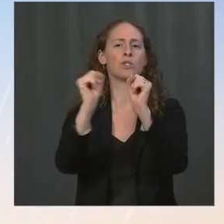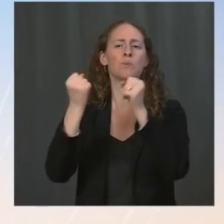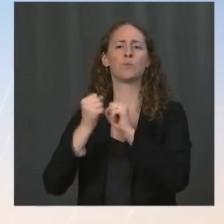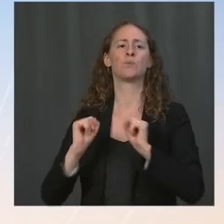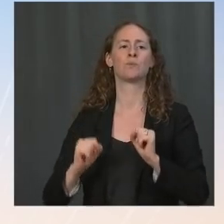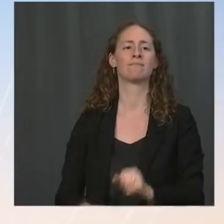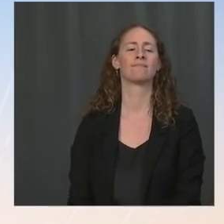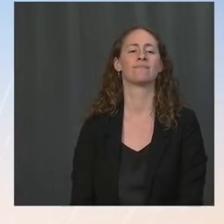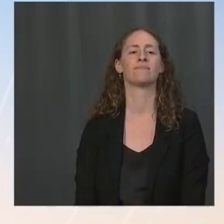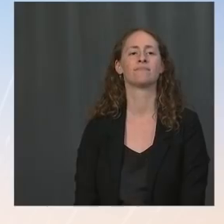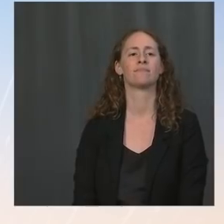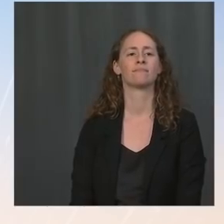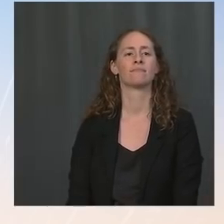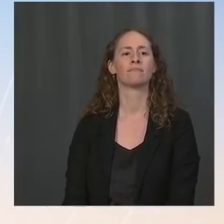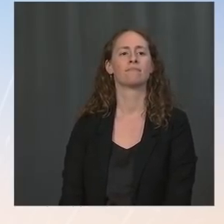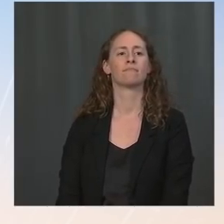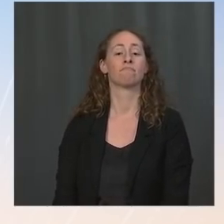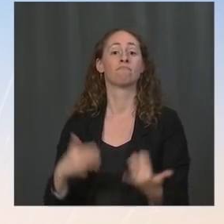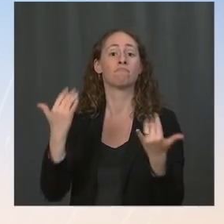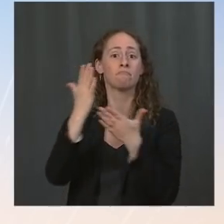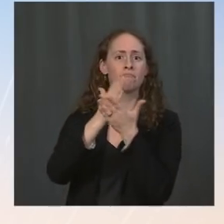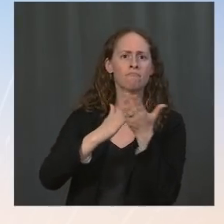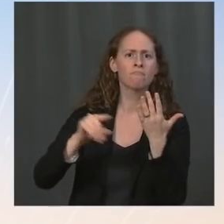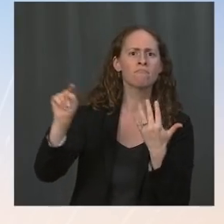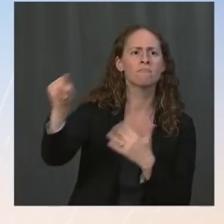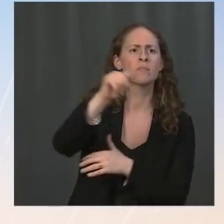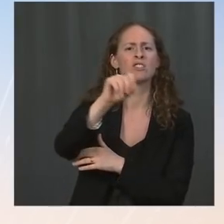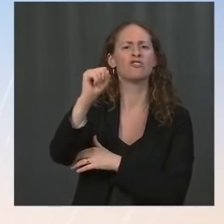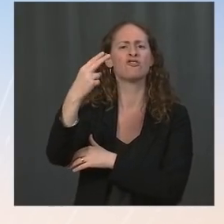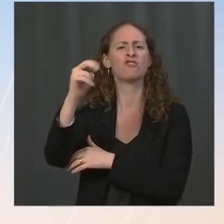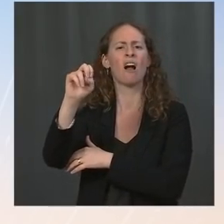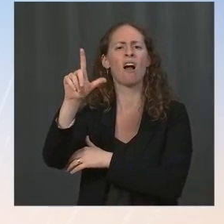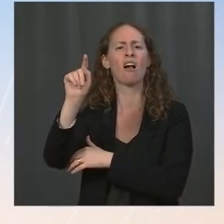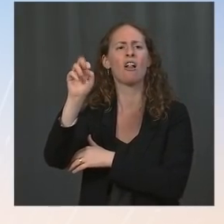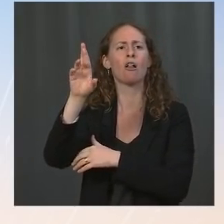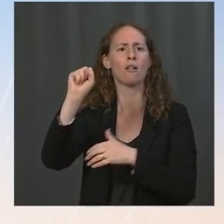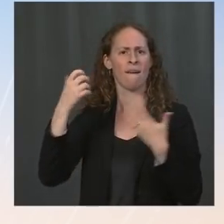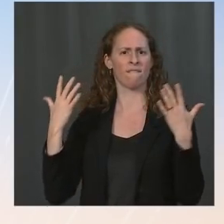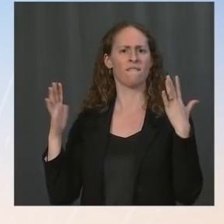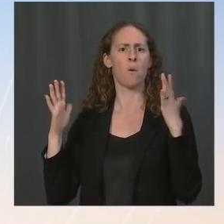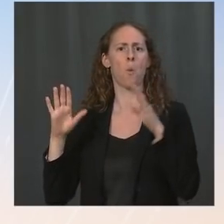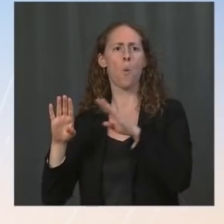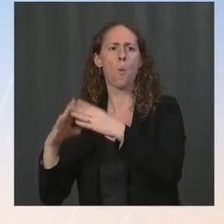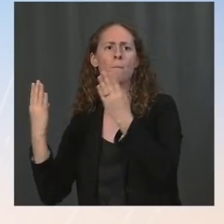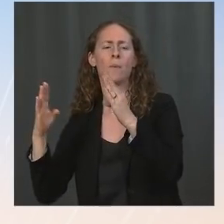throughout the Gulf Coast across the impacted states, and they are implementing steps to prevent the spread of COVID-19.